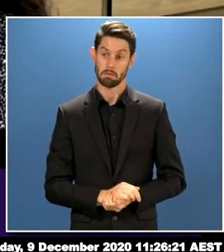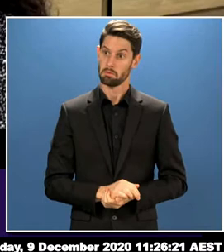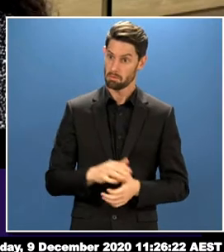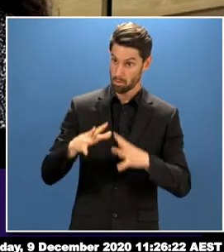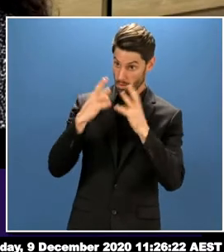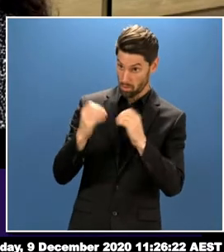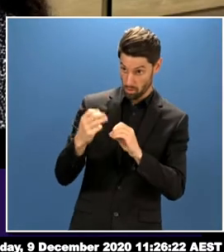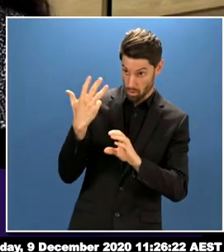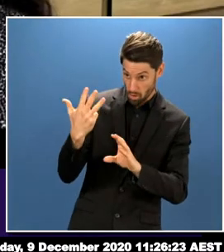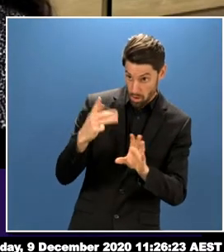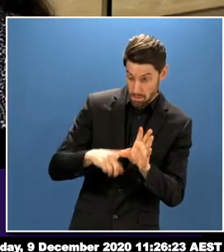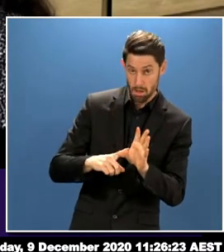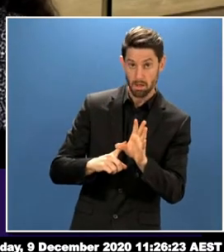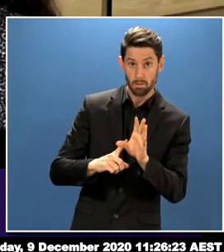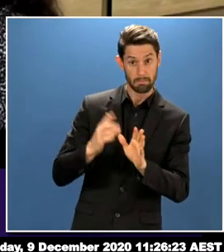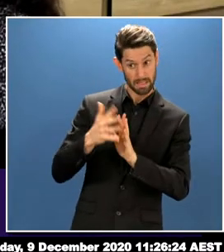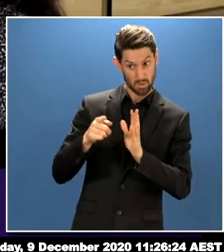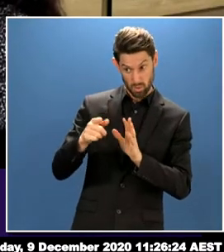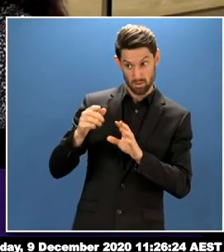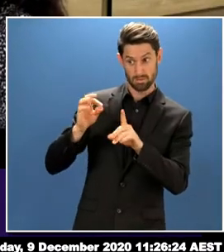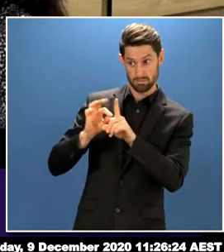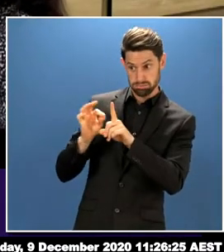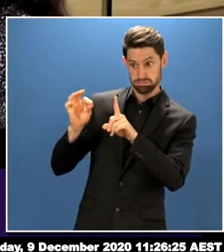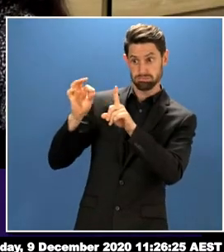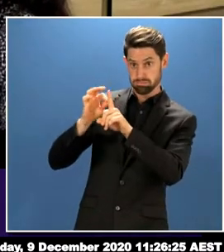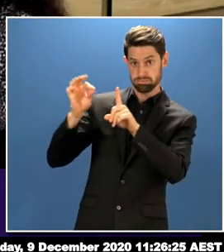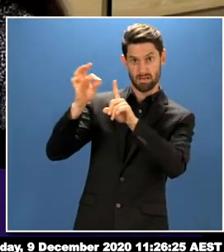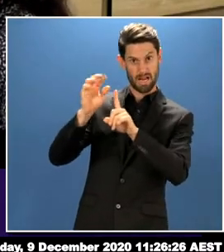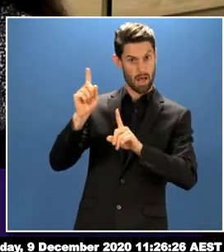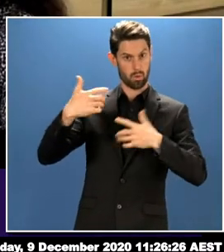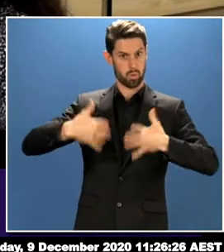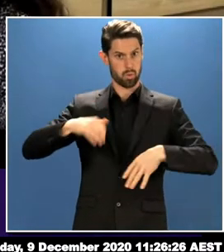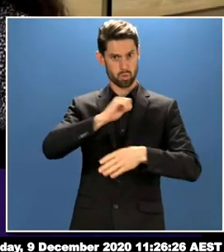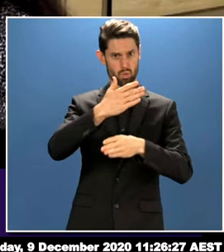That's correct. So you worked your way up to that senior position within,